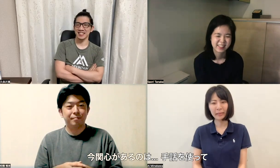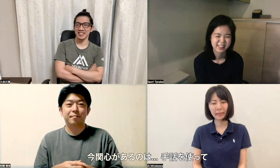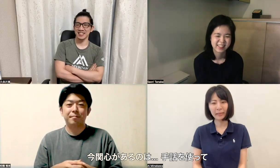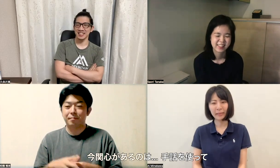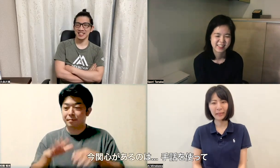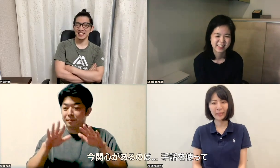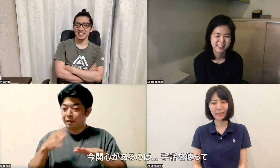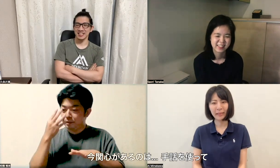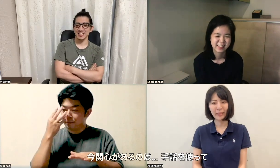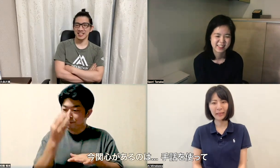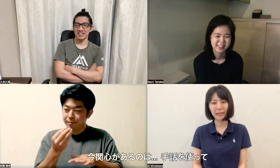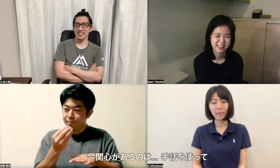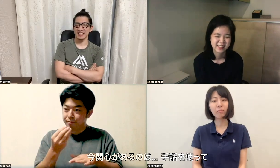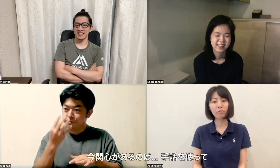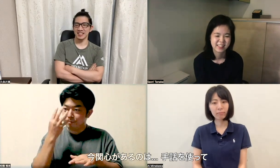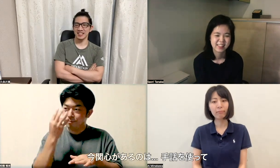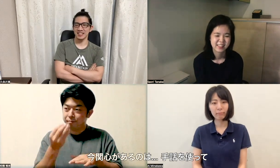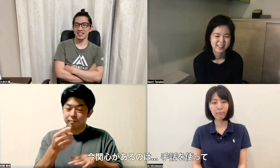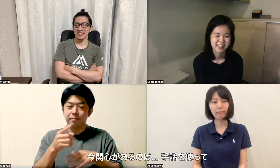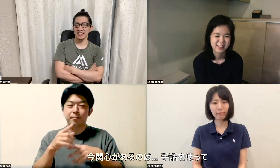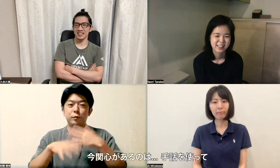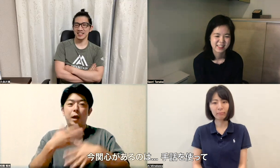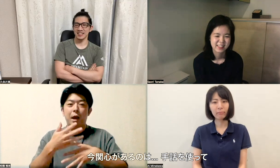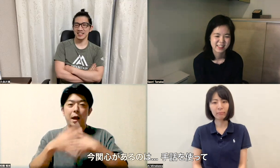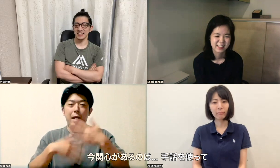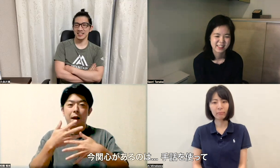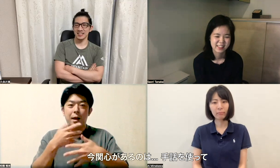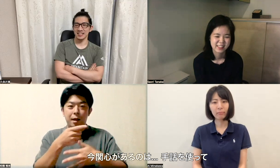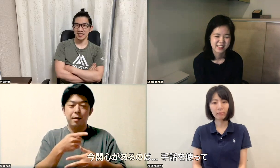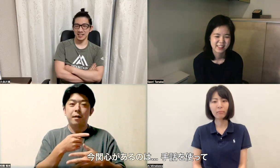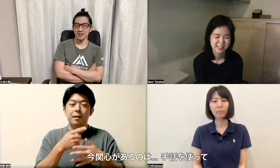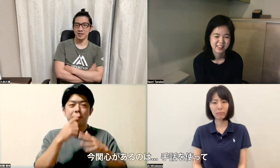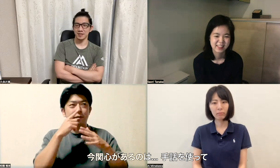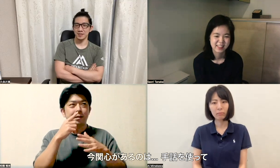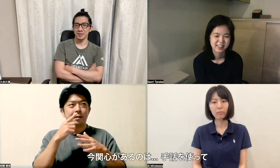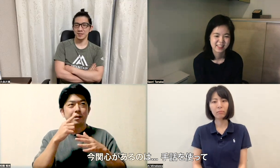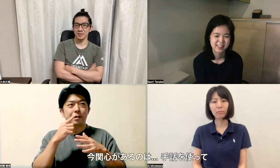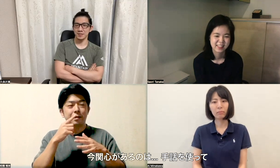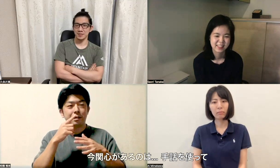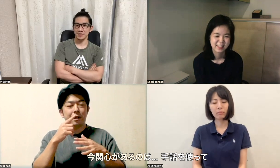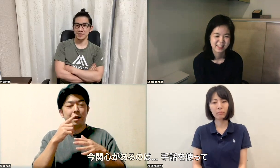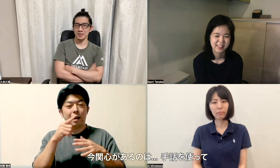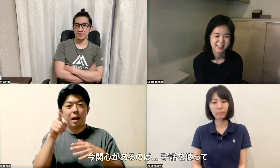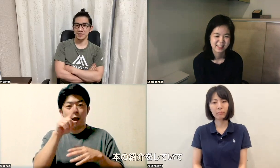What I'm interested in right now is...